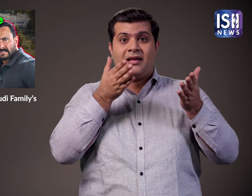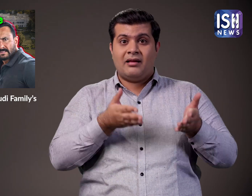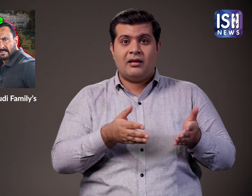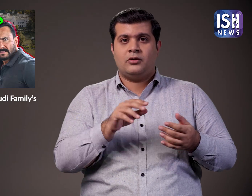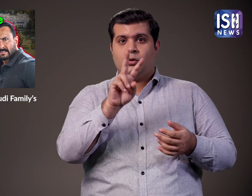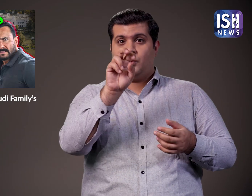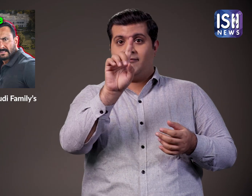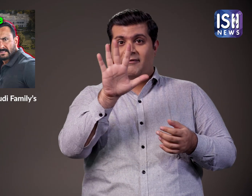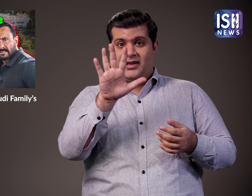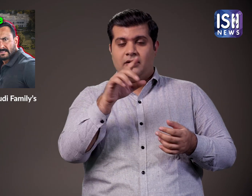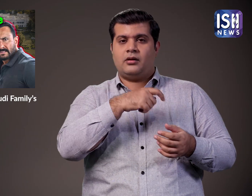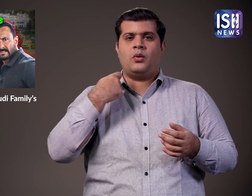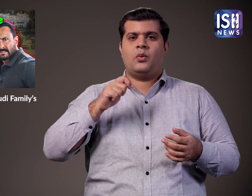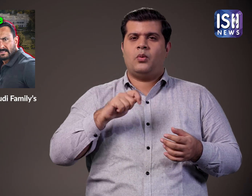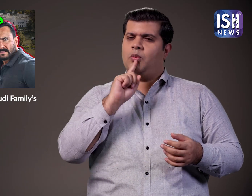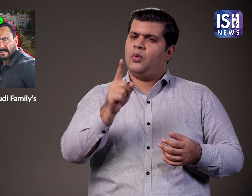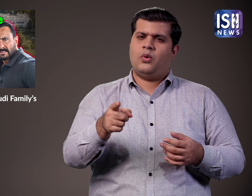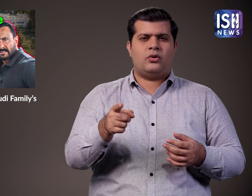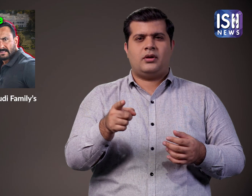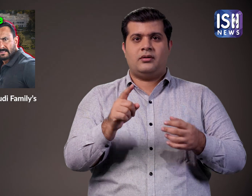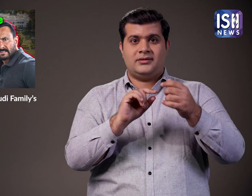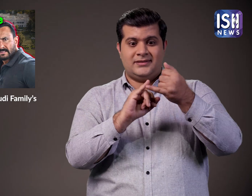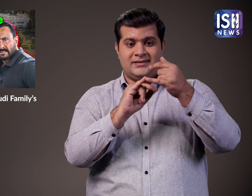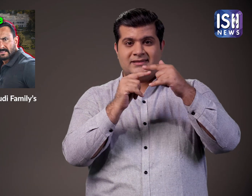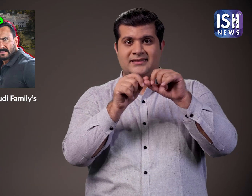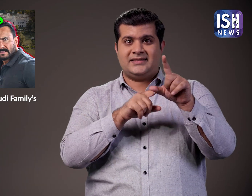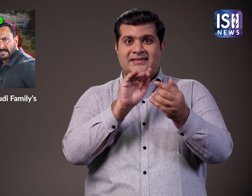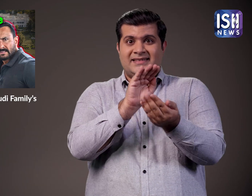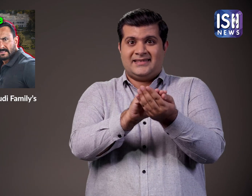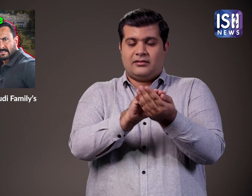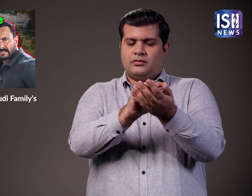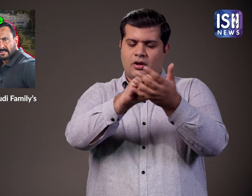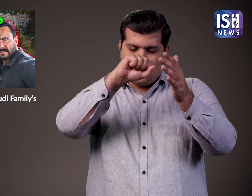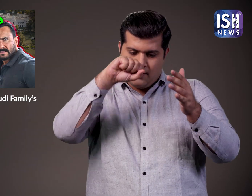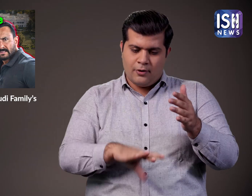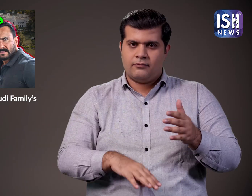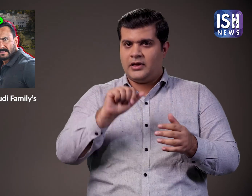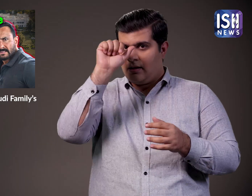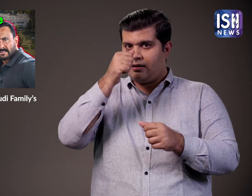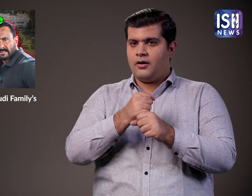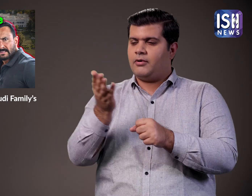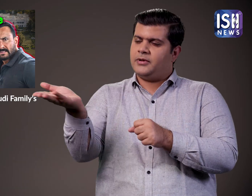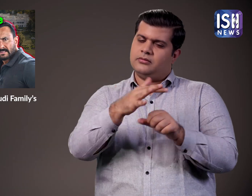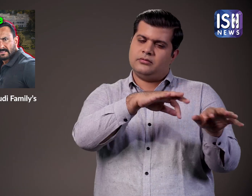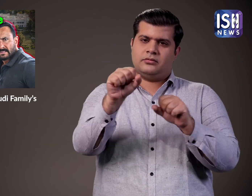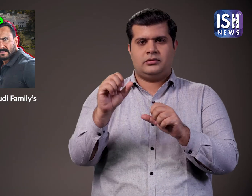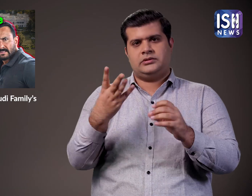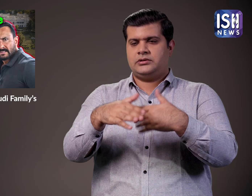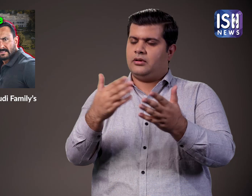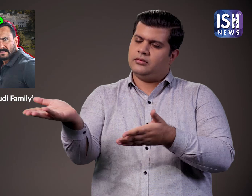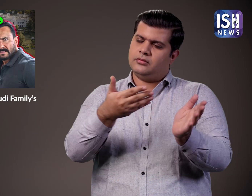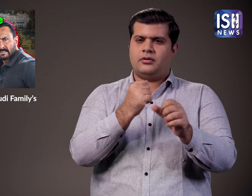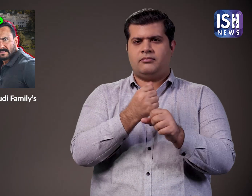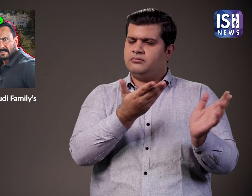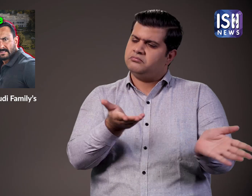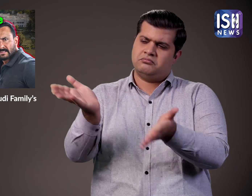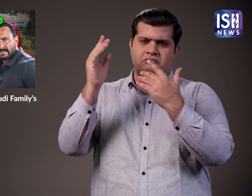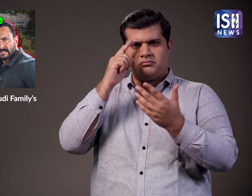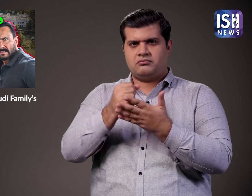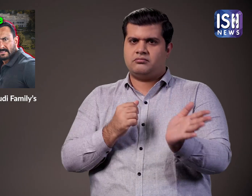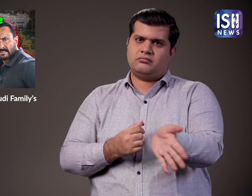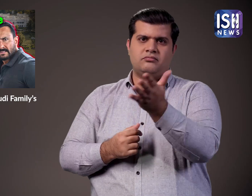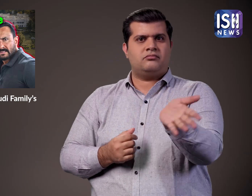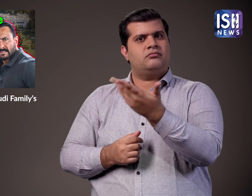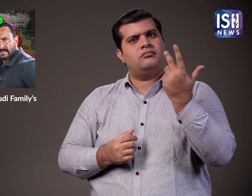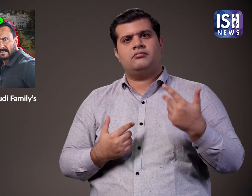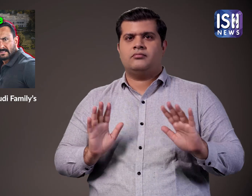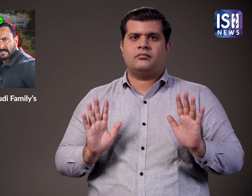Later in 2015, the court lifted the stay, allowing the government to take over the properties.